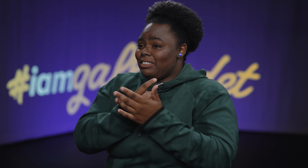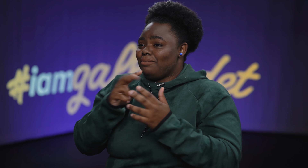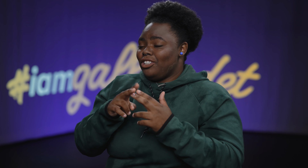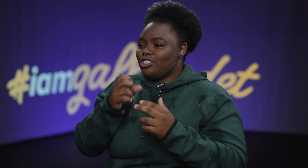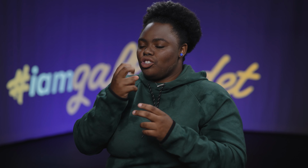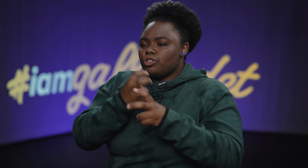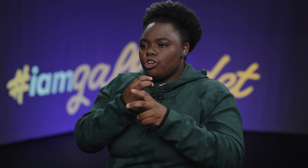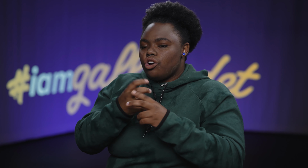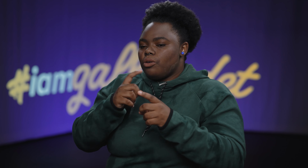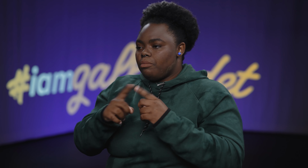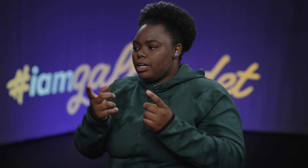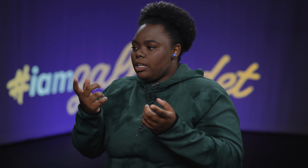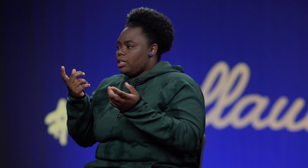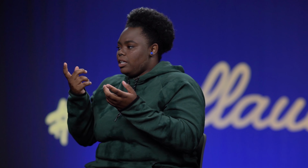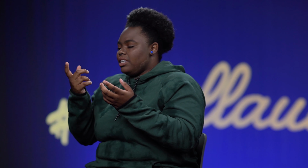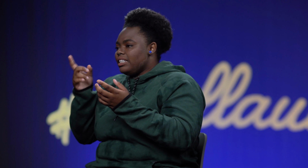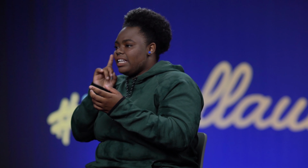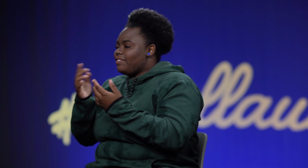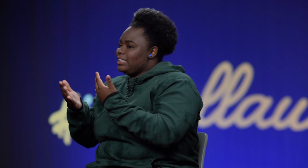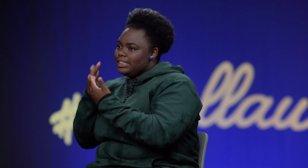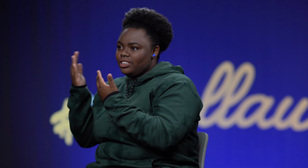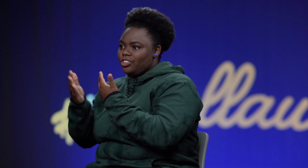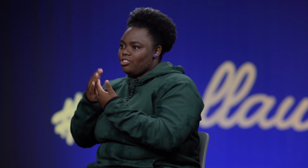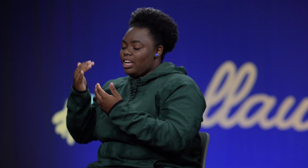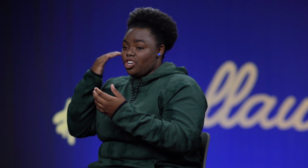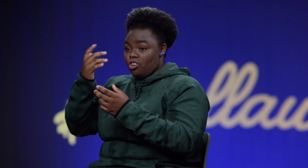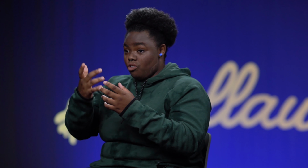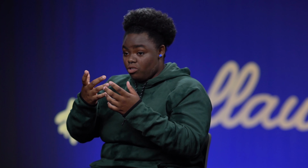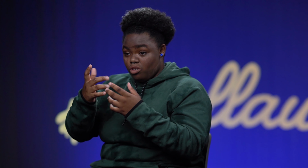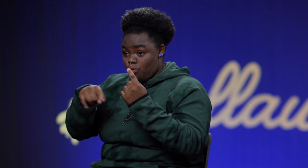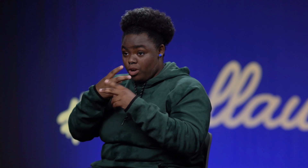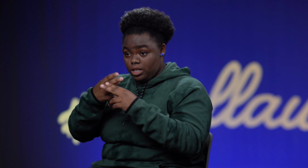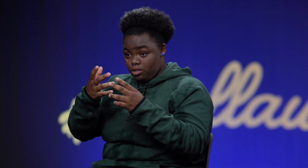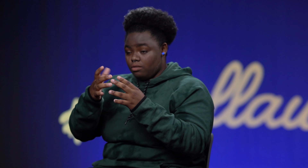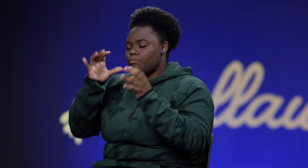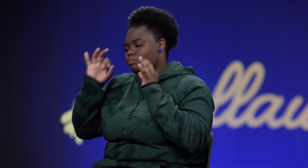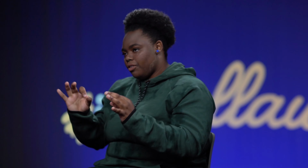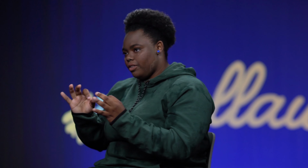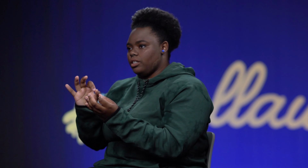This made it hard, but with a deaf team it’s so much easier. You know when things are going to happen